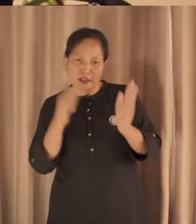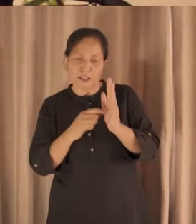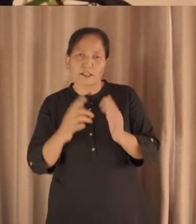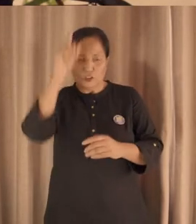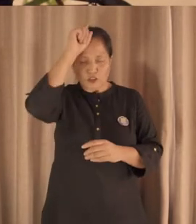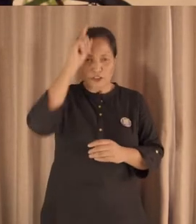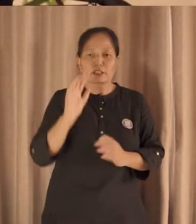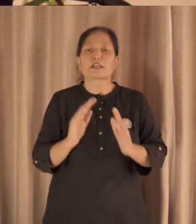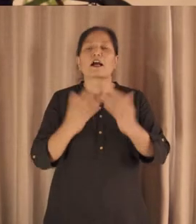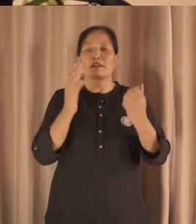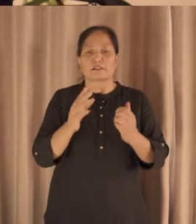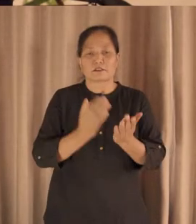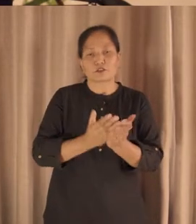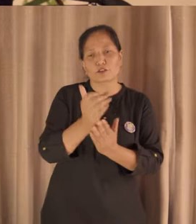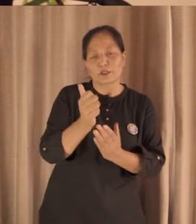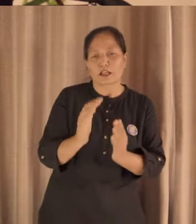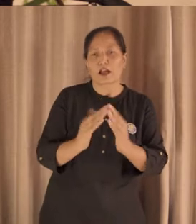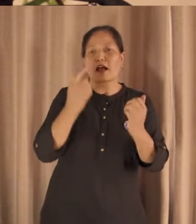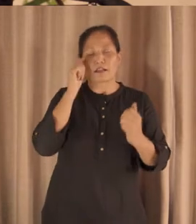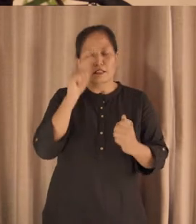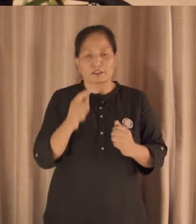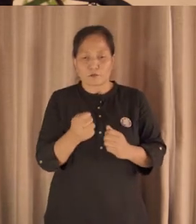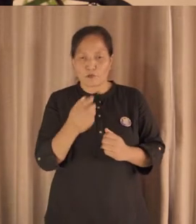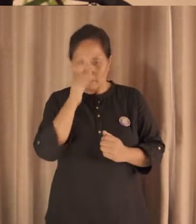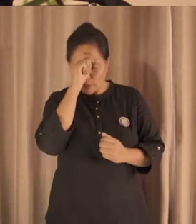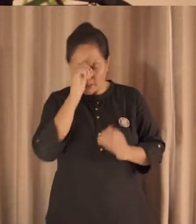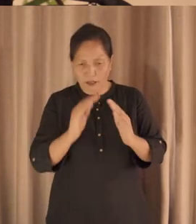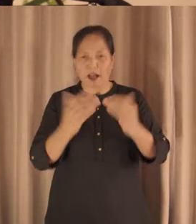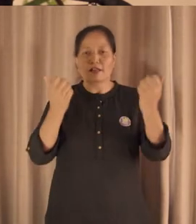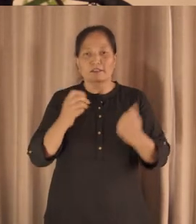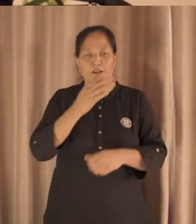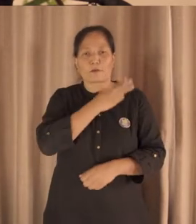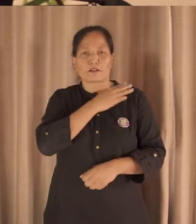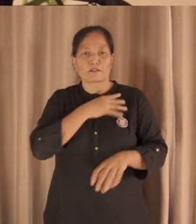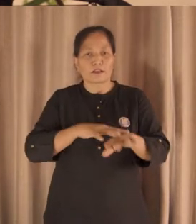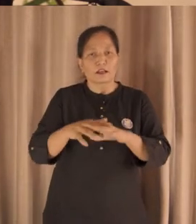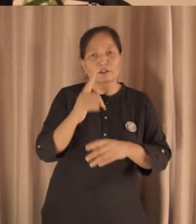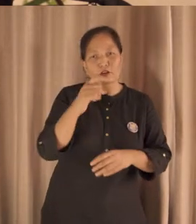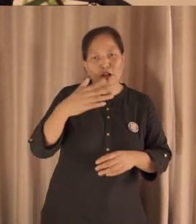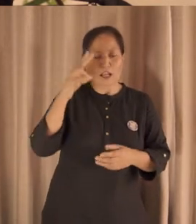G: We need to understand the process of the constitution first. The discussion for the